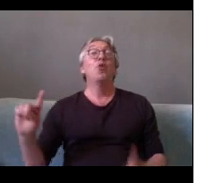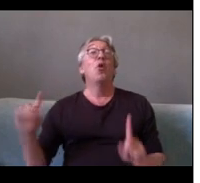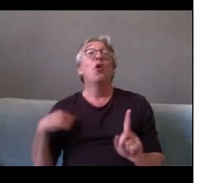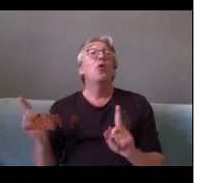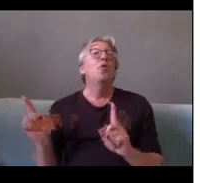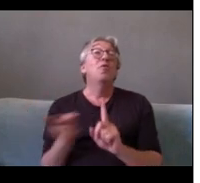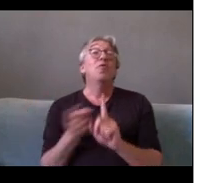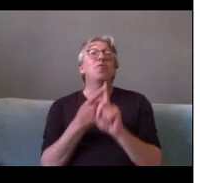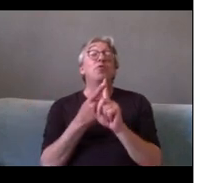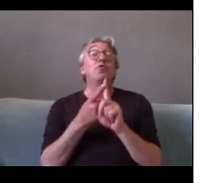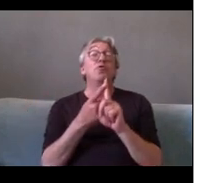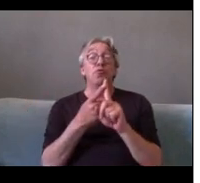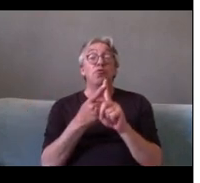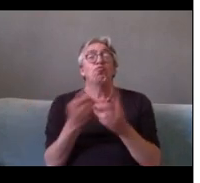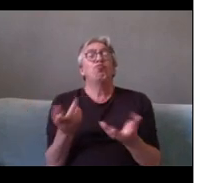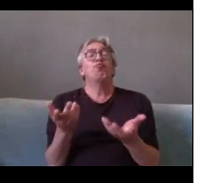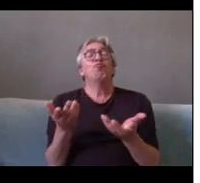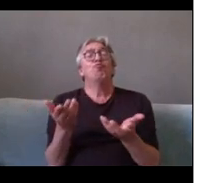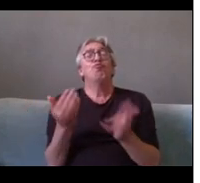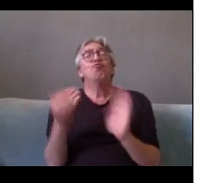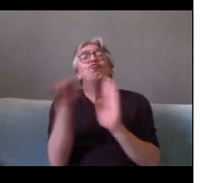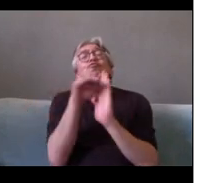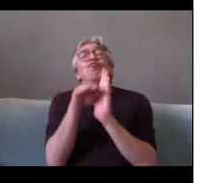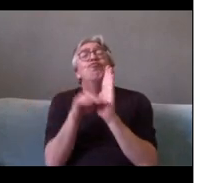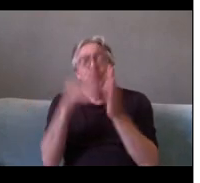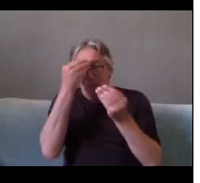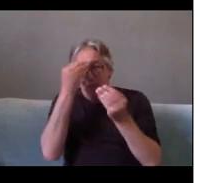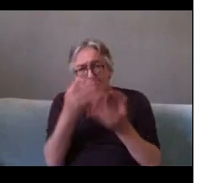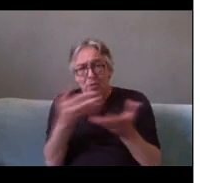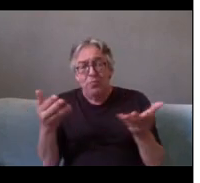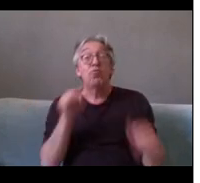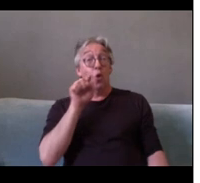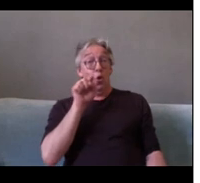You may have noted the microphones of all participants are muted.